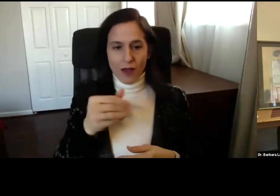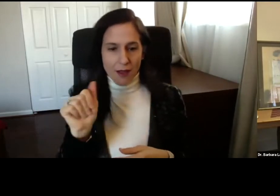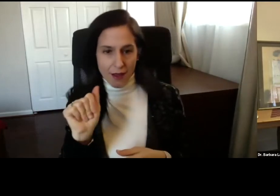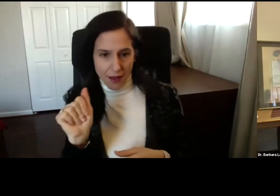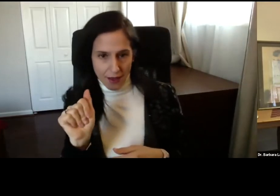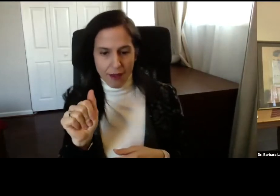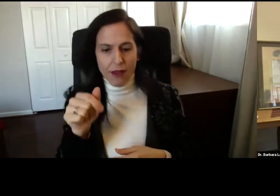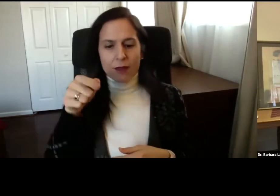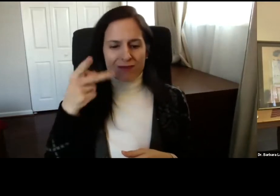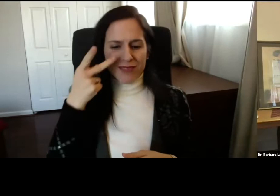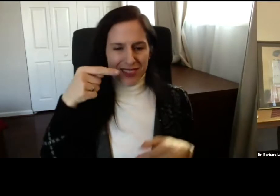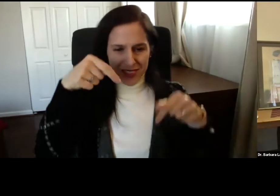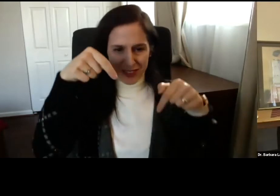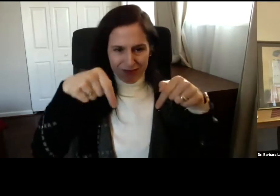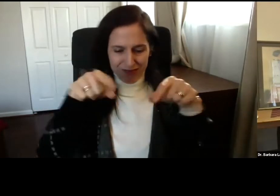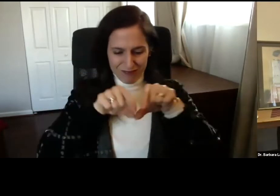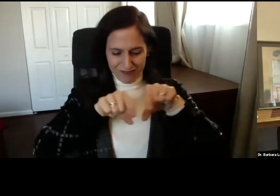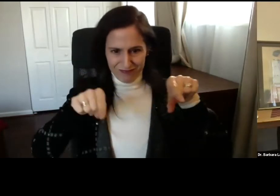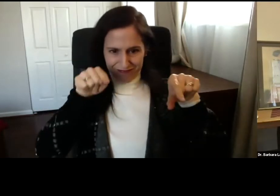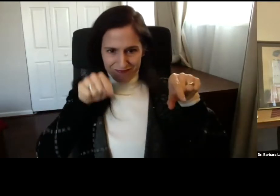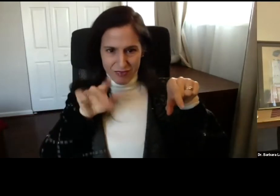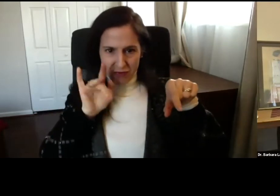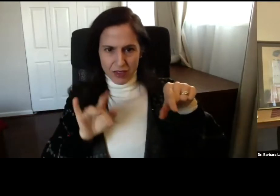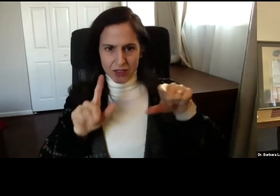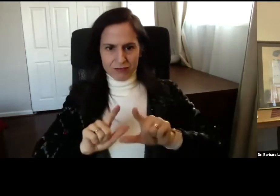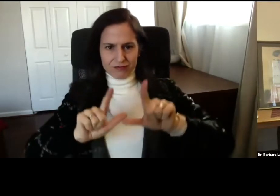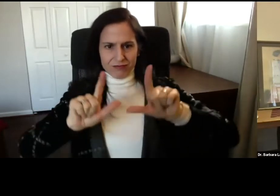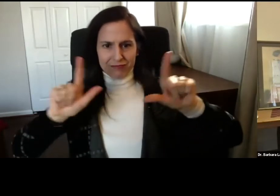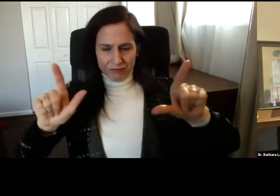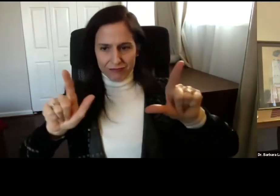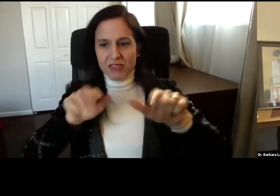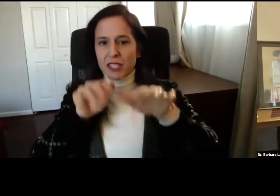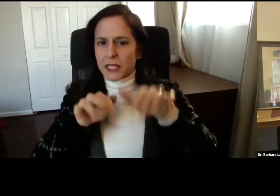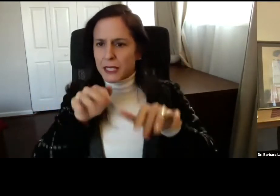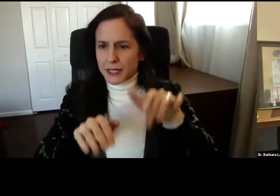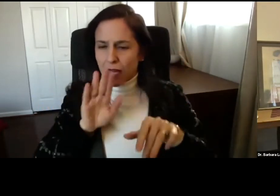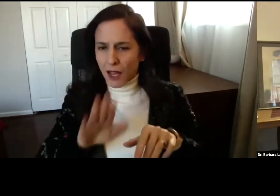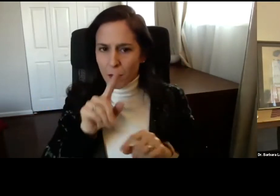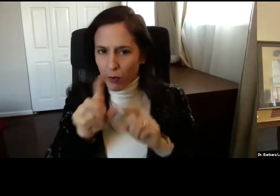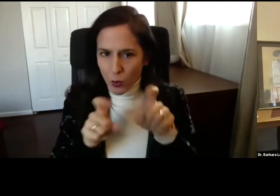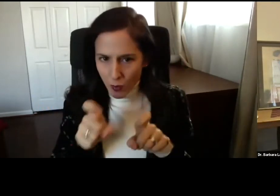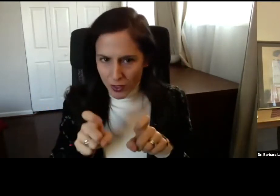you can use the q a feature which you